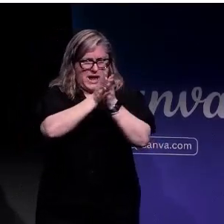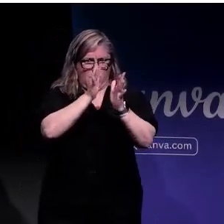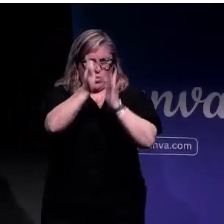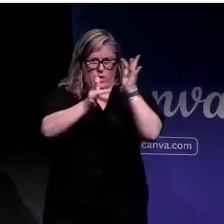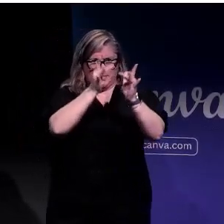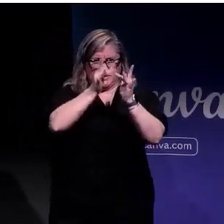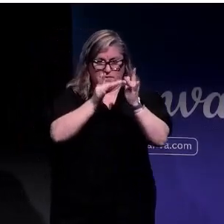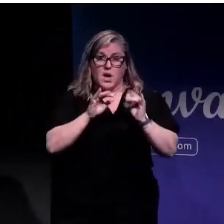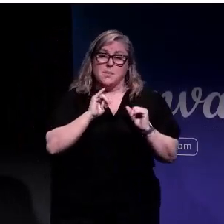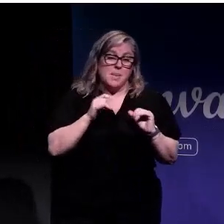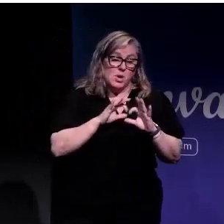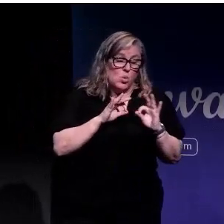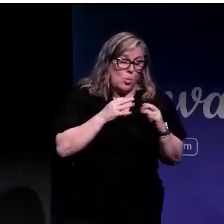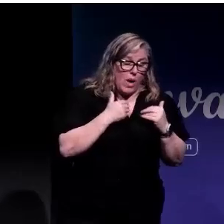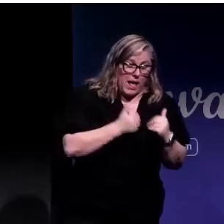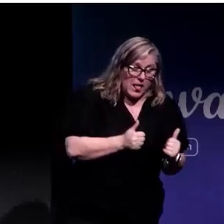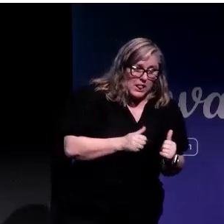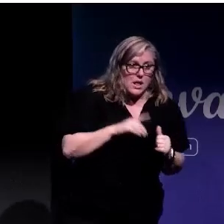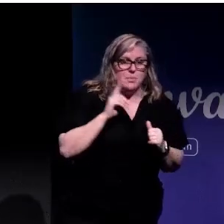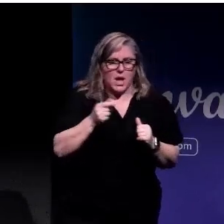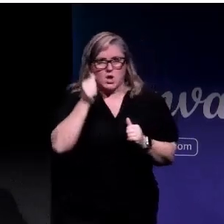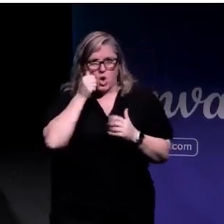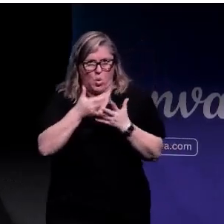Might not do it very well, but they know what to do.